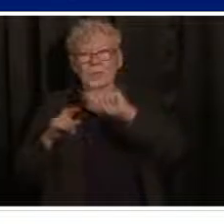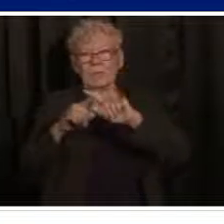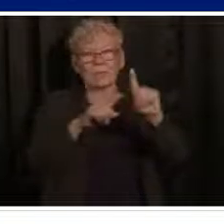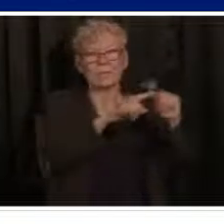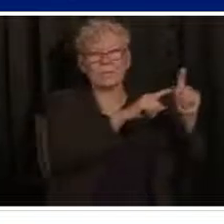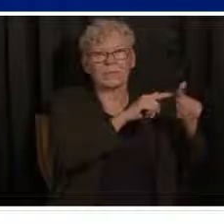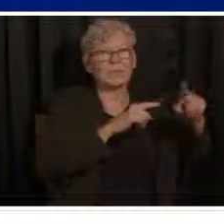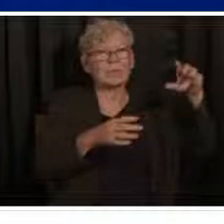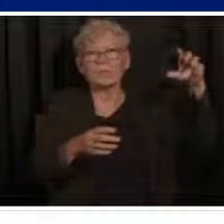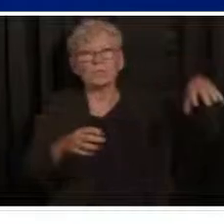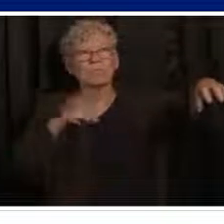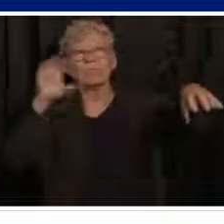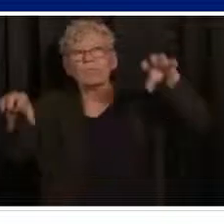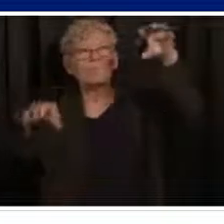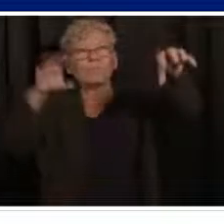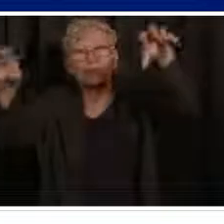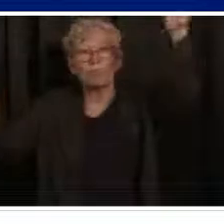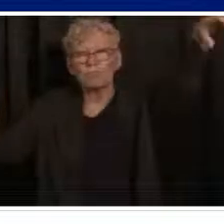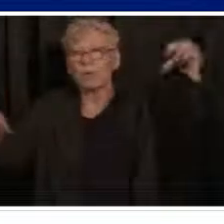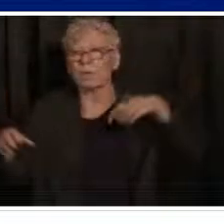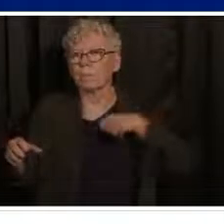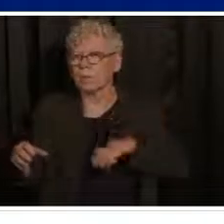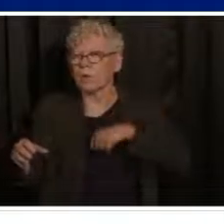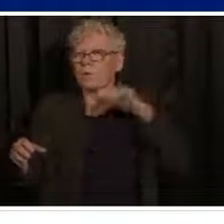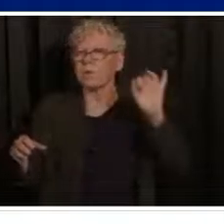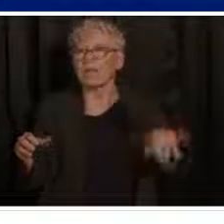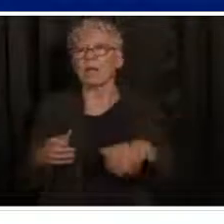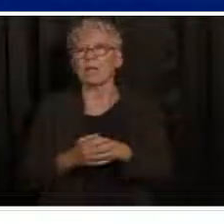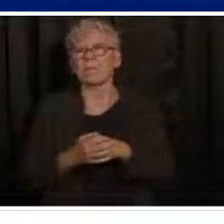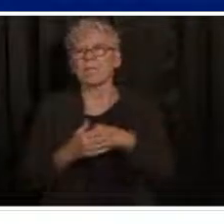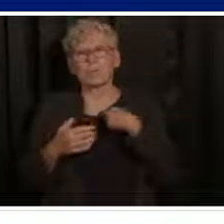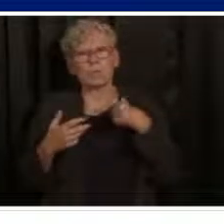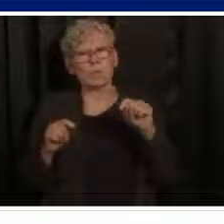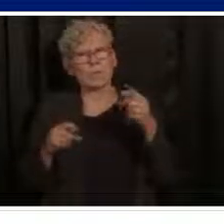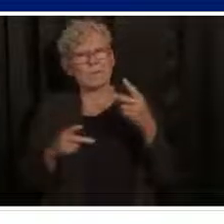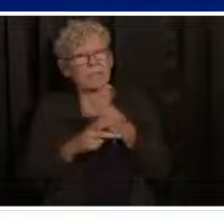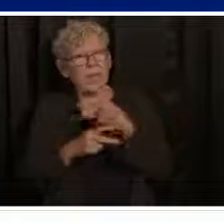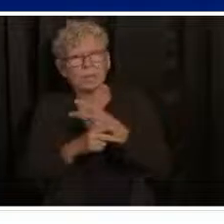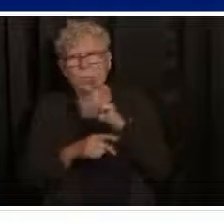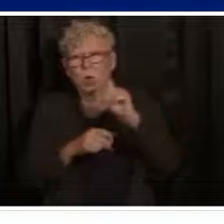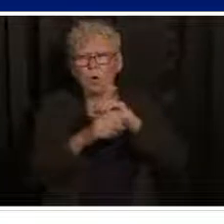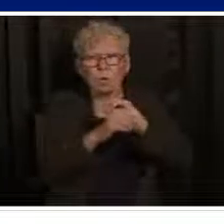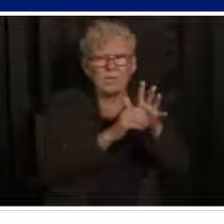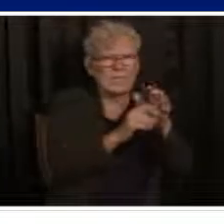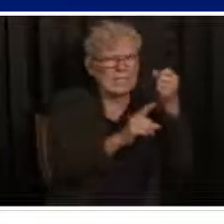communities that have been hit the hardest by this pandemic. It's hard work but it's worth it and we know we have more